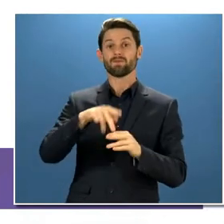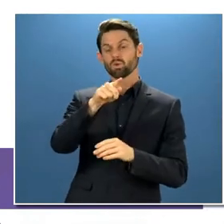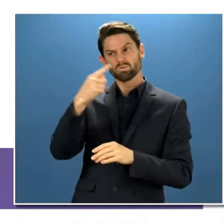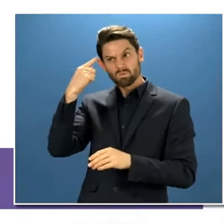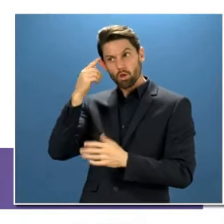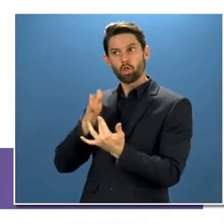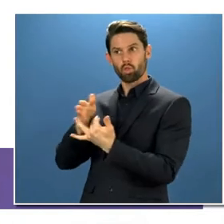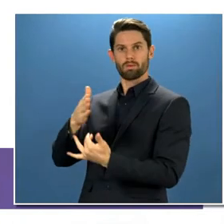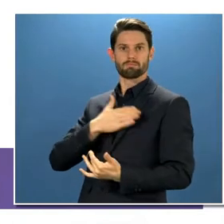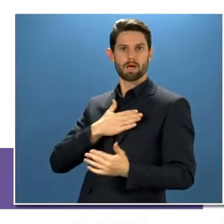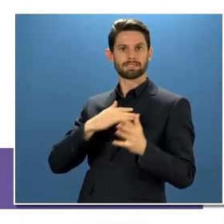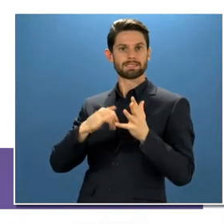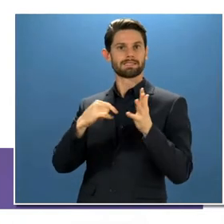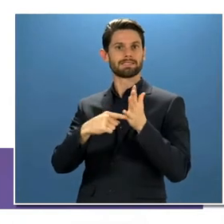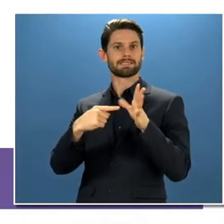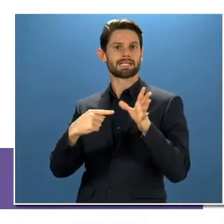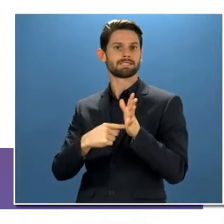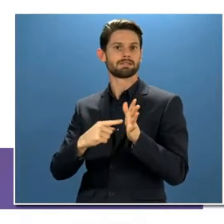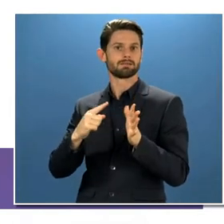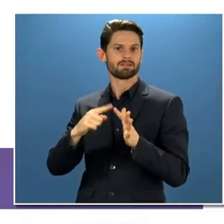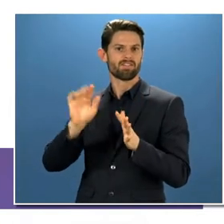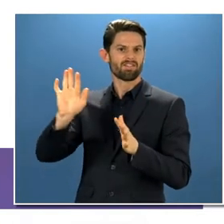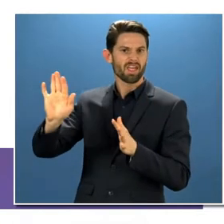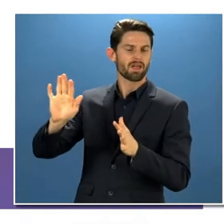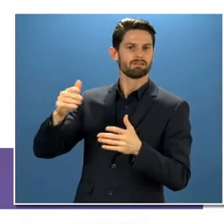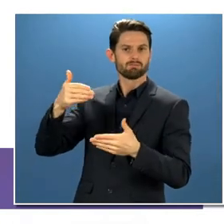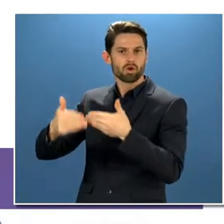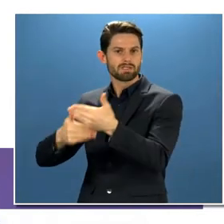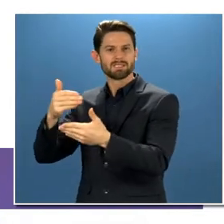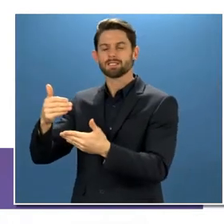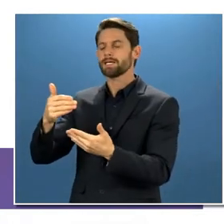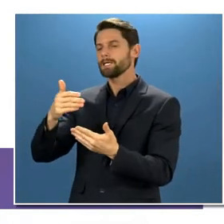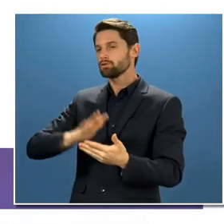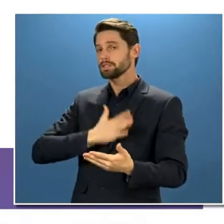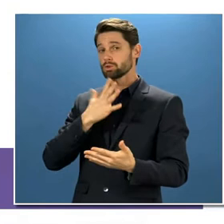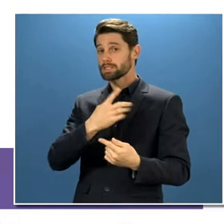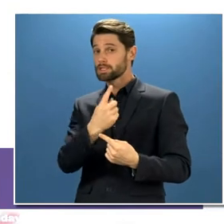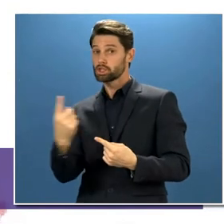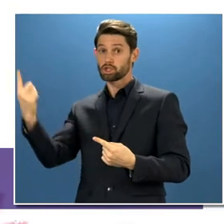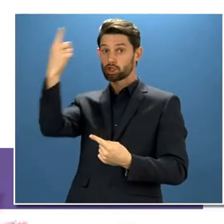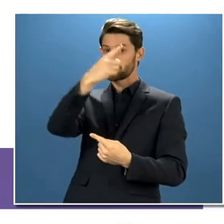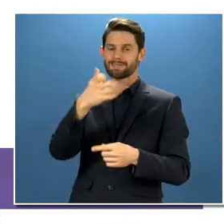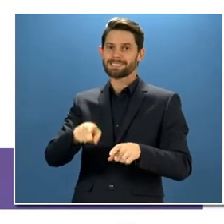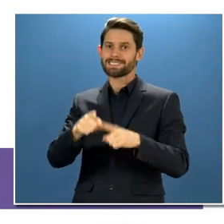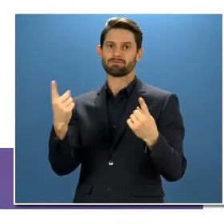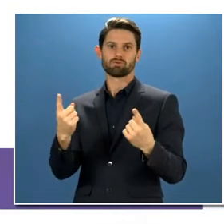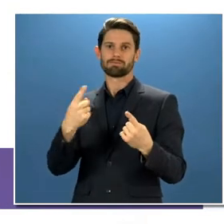although there are slight differences in procedure and the definition of disability and whether there is a positive duty in Victoria, for example,